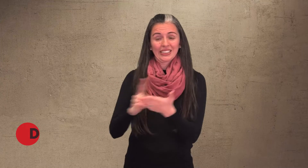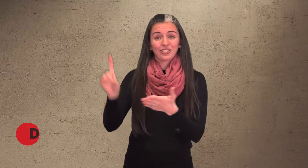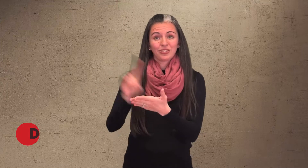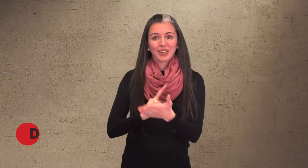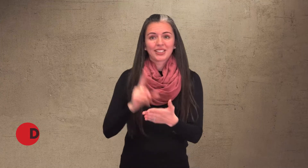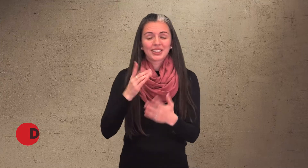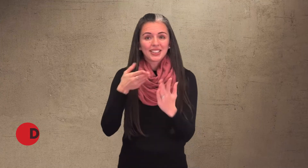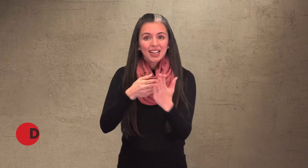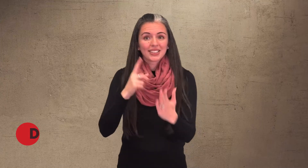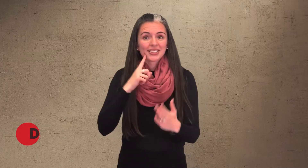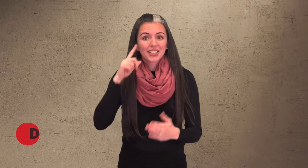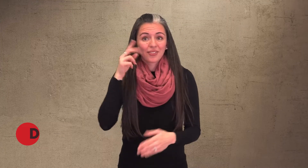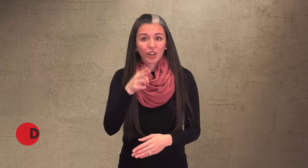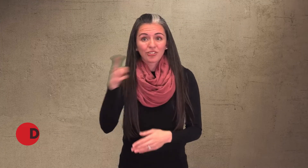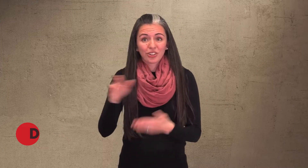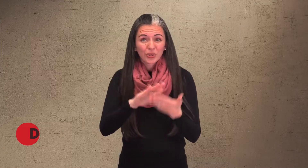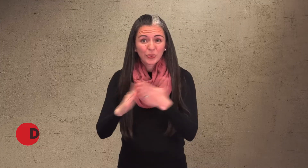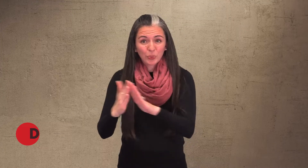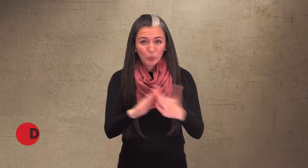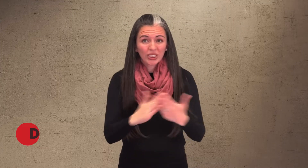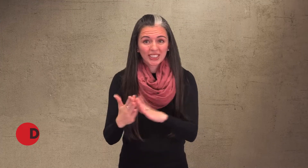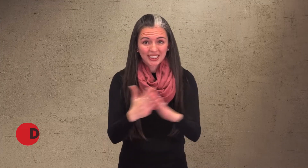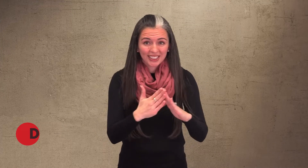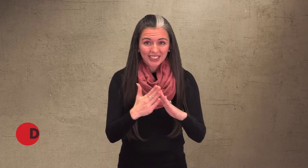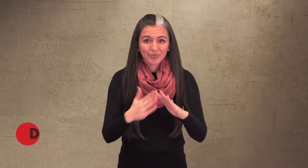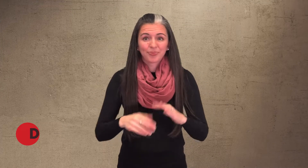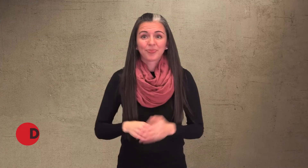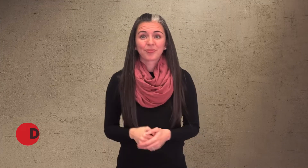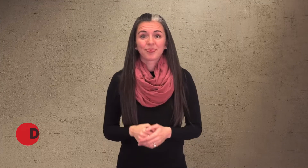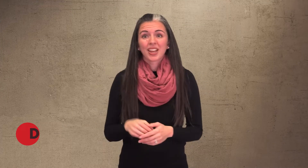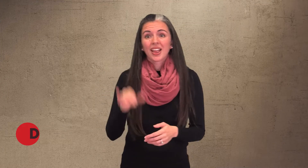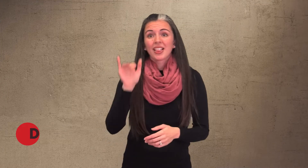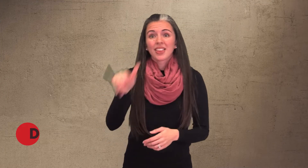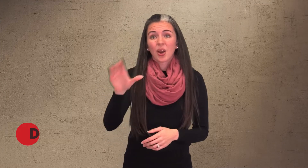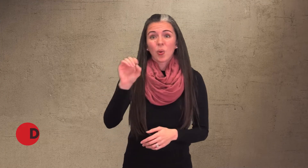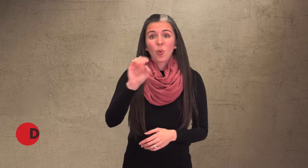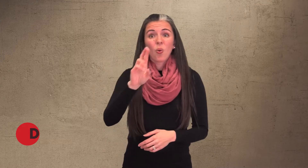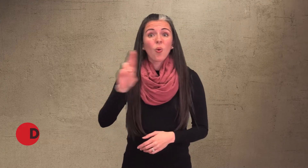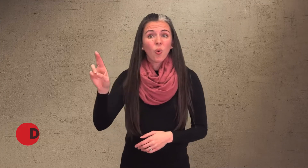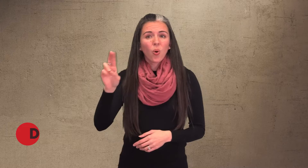and felt the Deaf and hard of hearing community was being discriminated against.